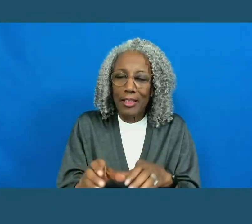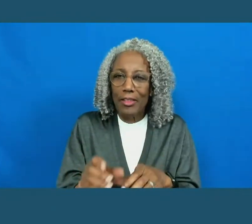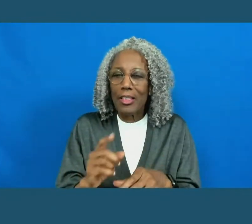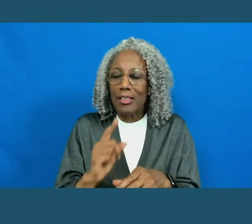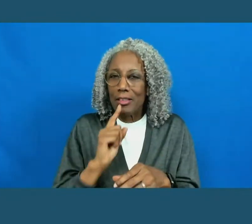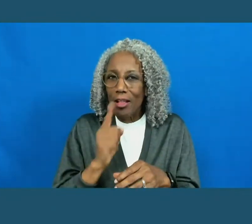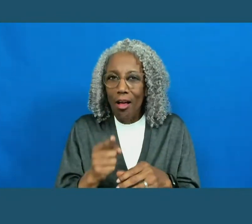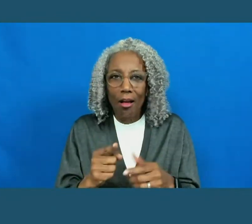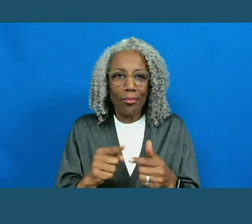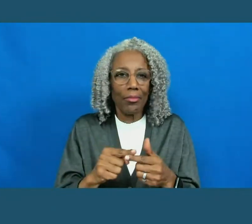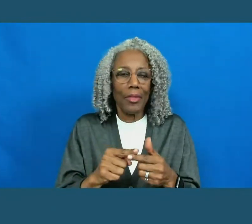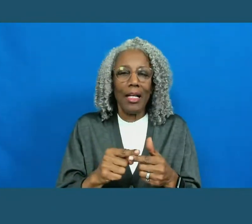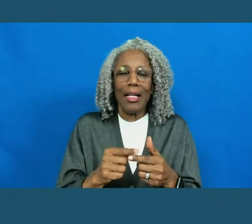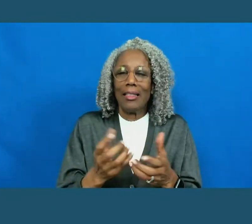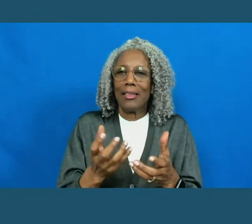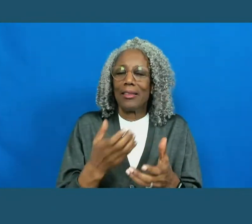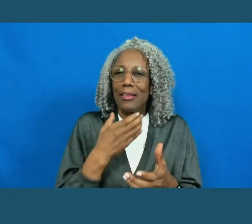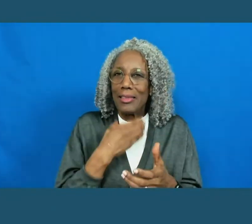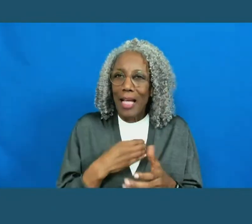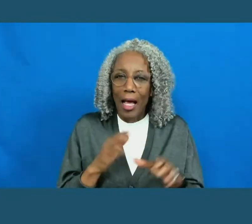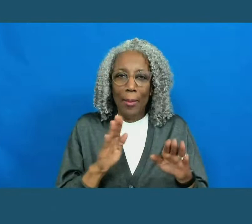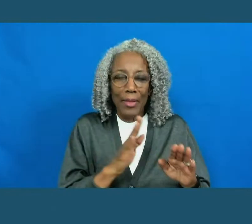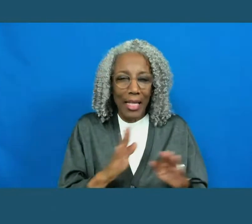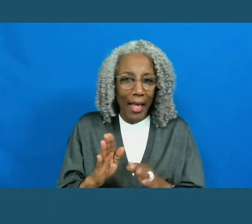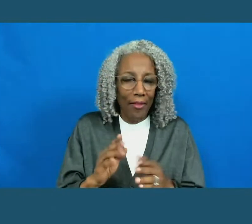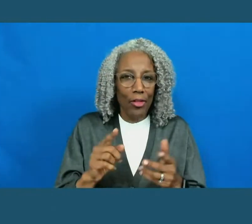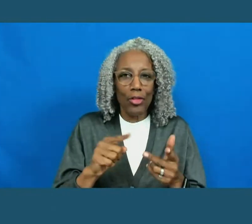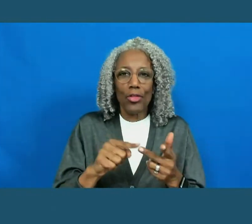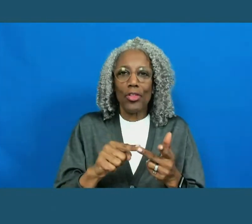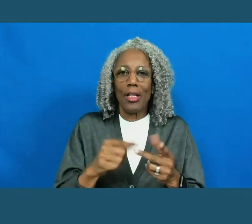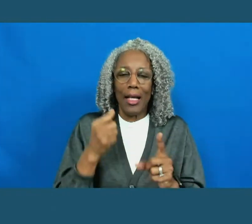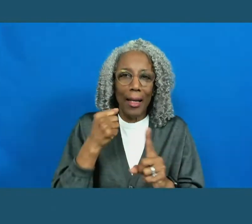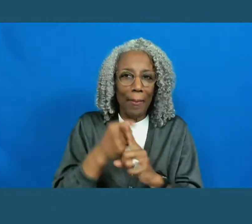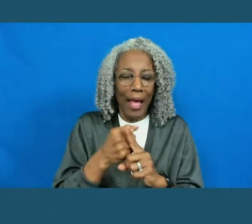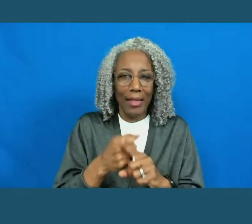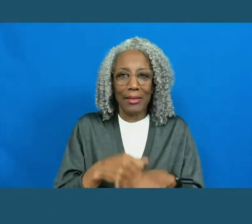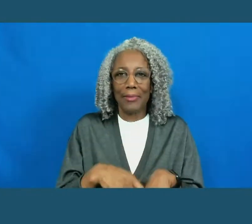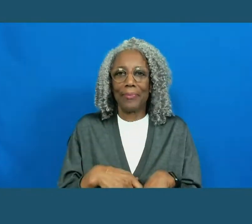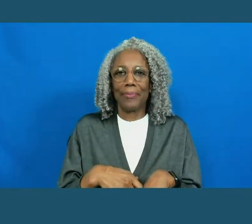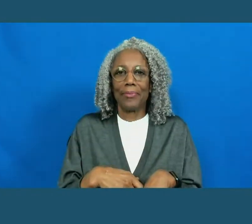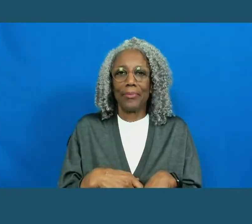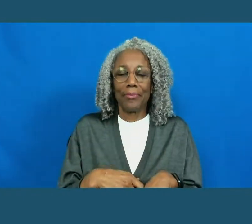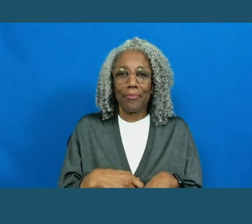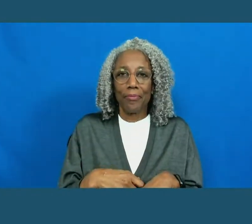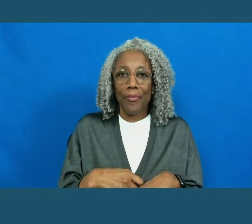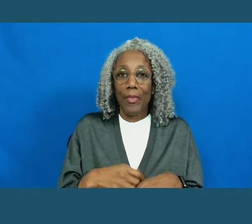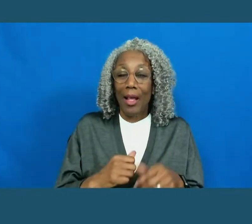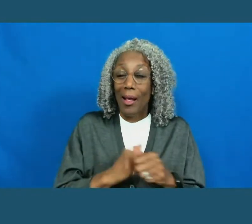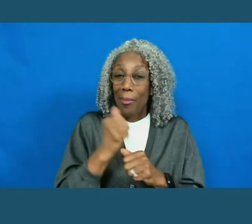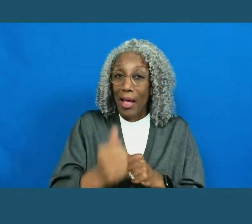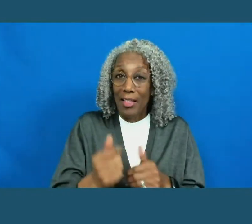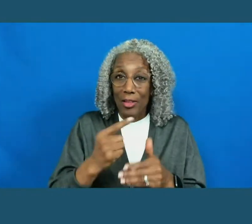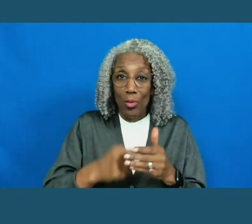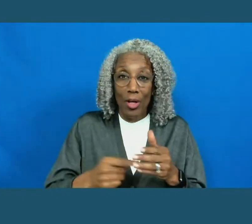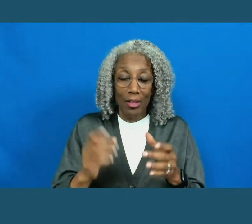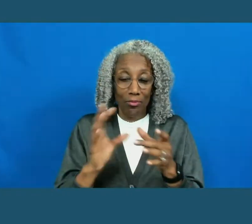implemented activity should be. What the desire decided behaviors are and what the